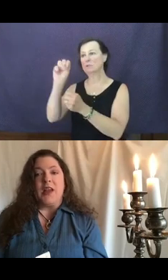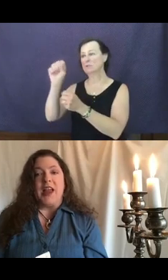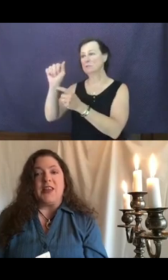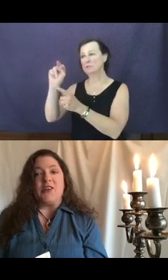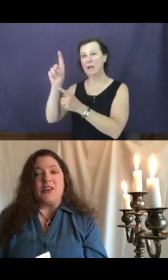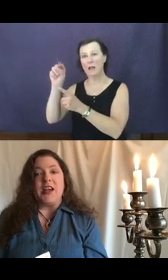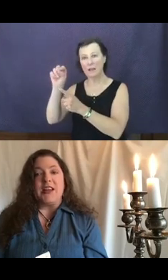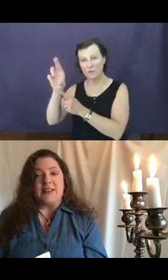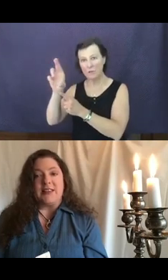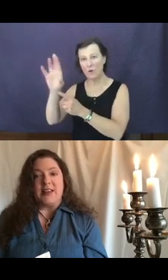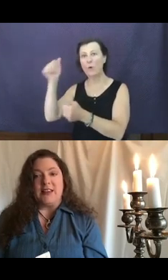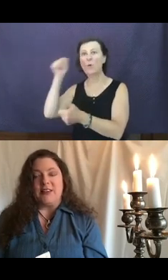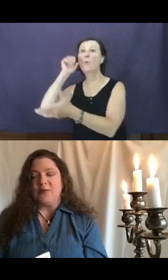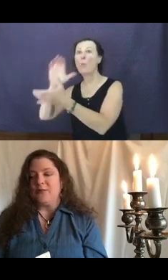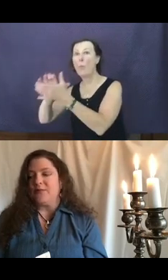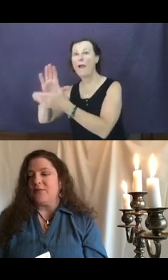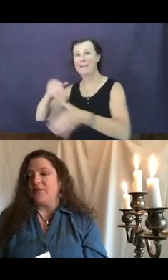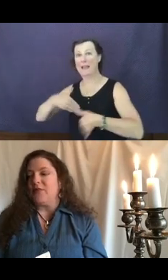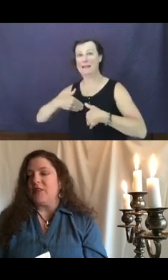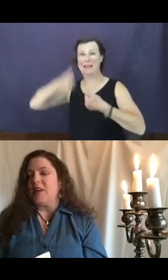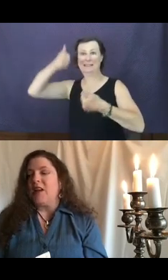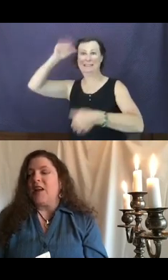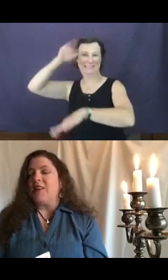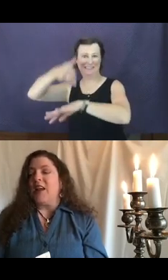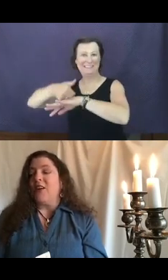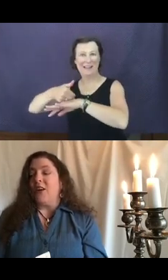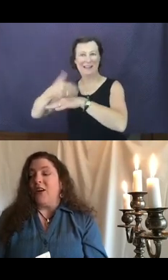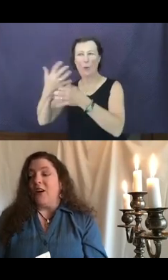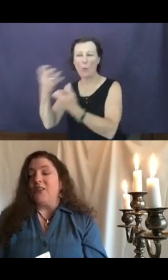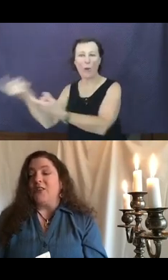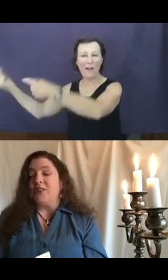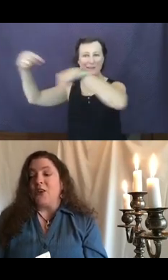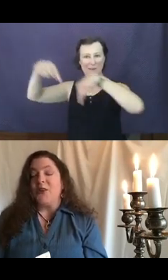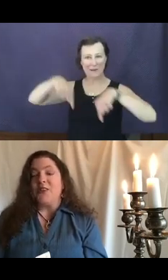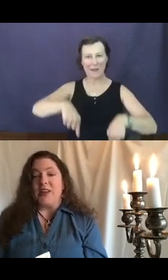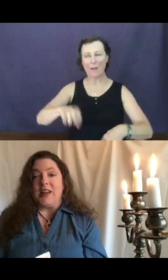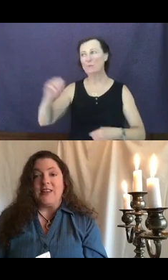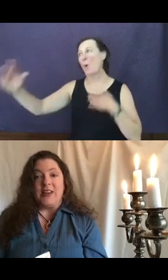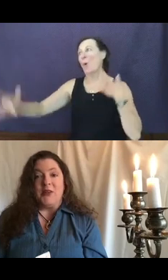and their youngest son. They are all so excited to come